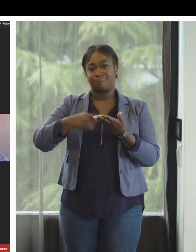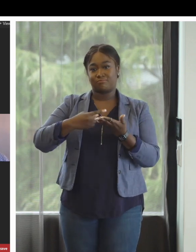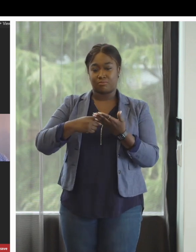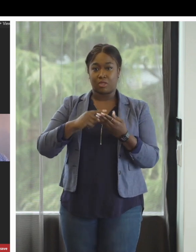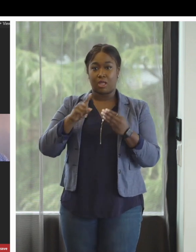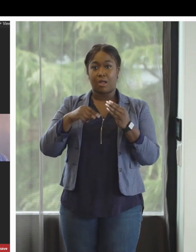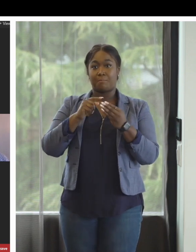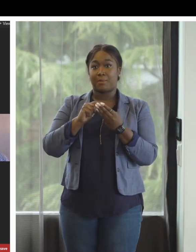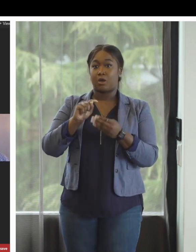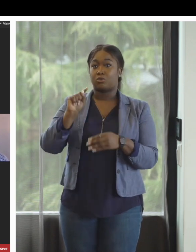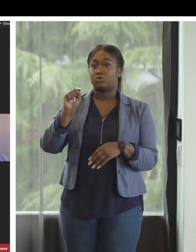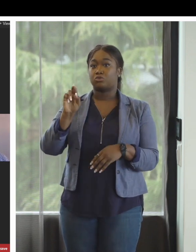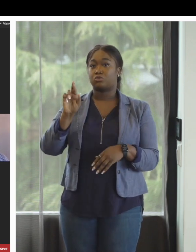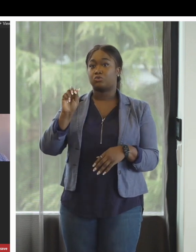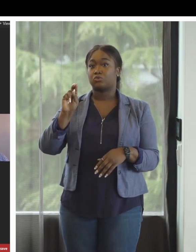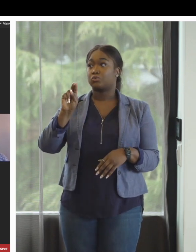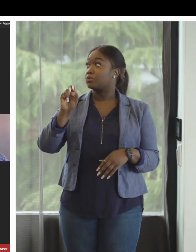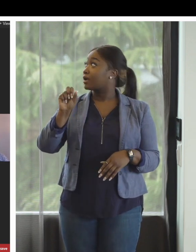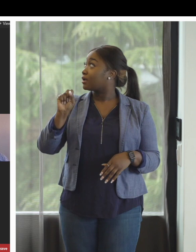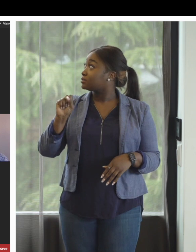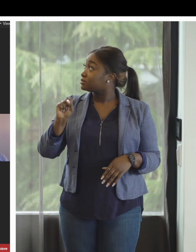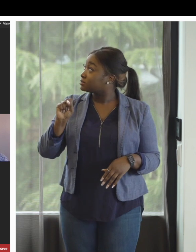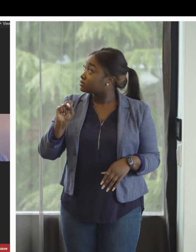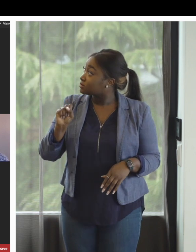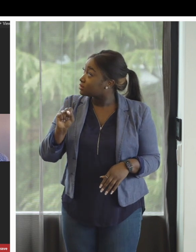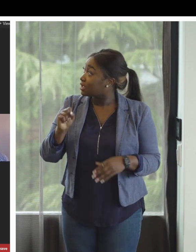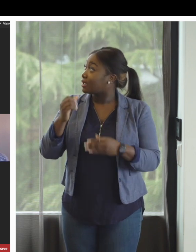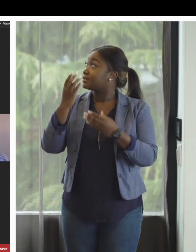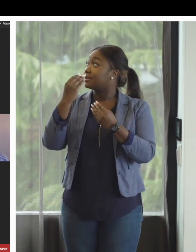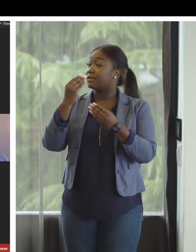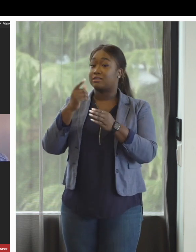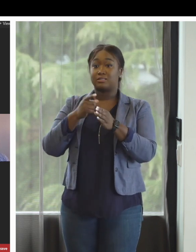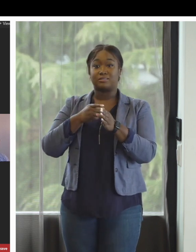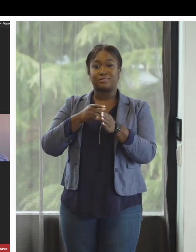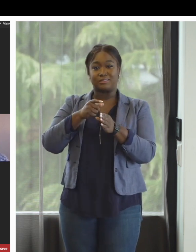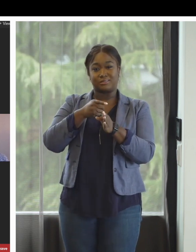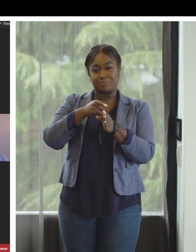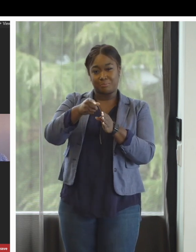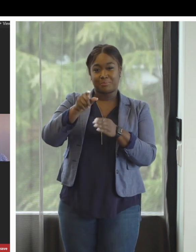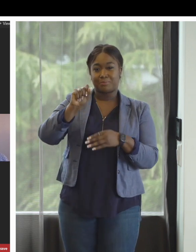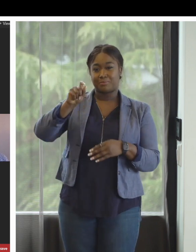Because what is the the focus of the group. The T C RP,